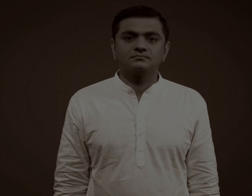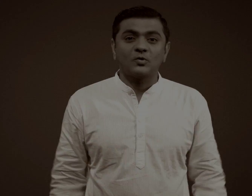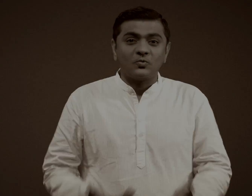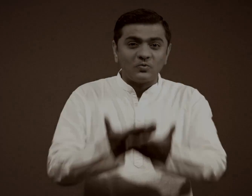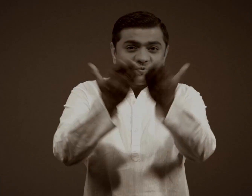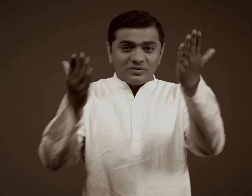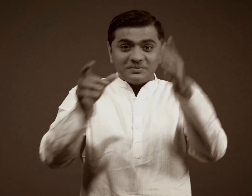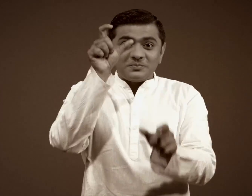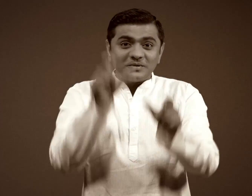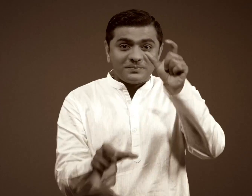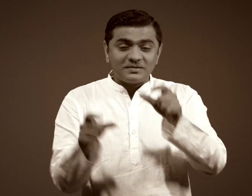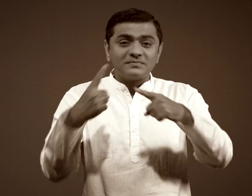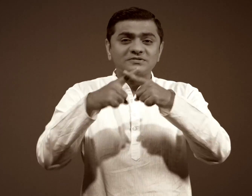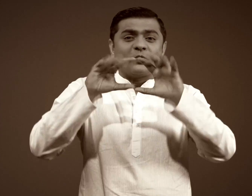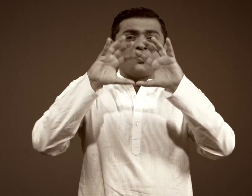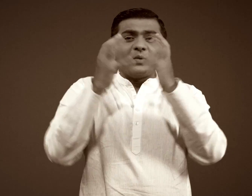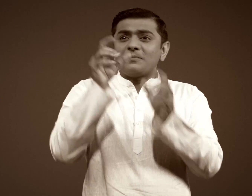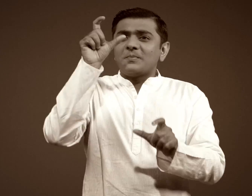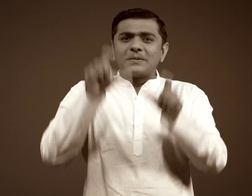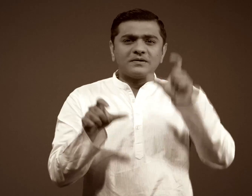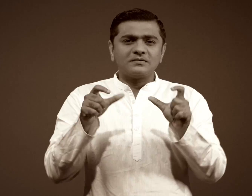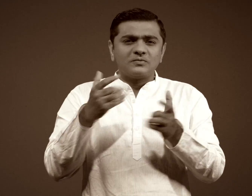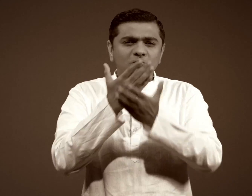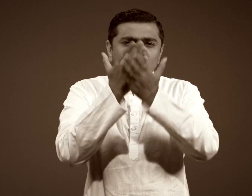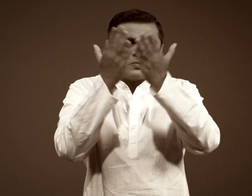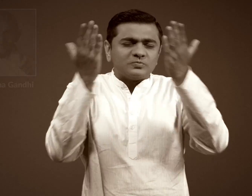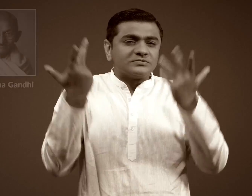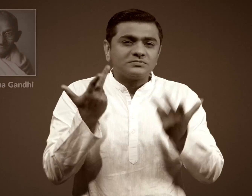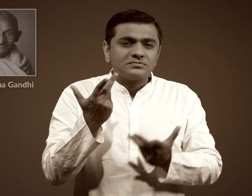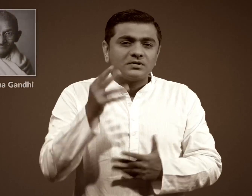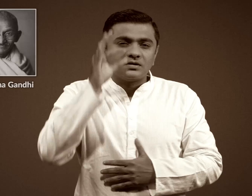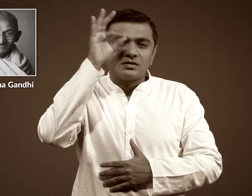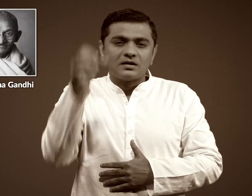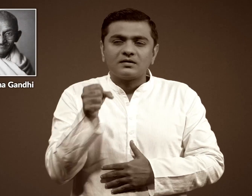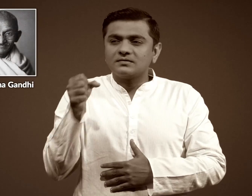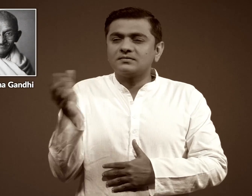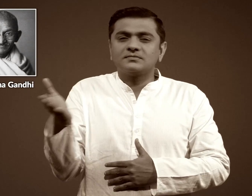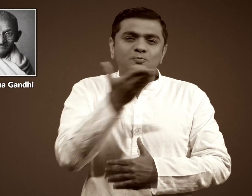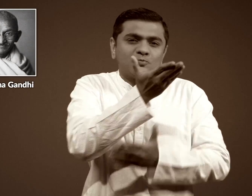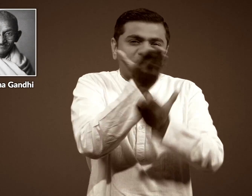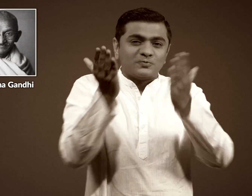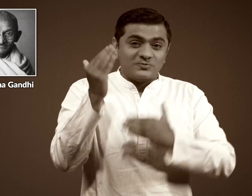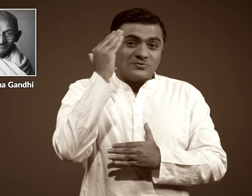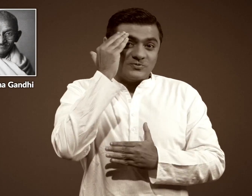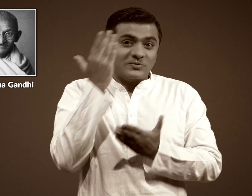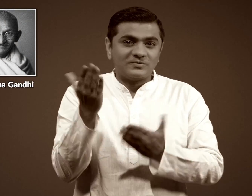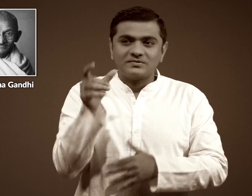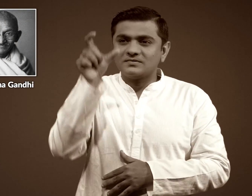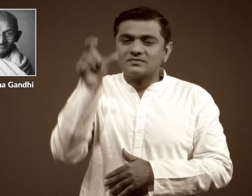Mahatma Gandhi is known all over the world.